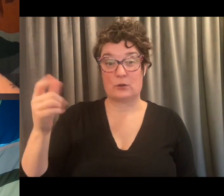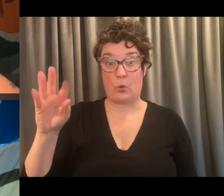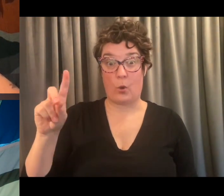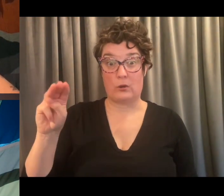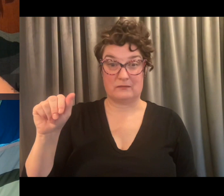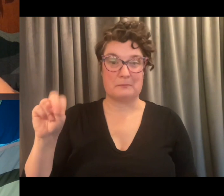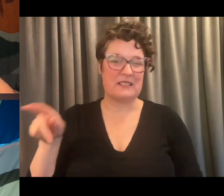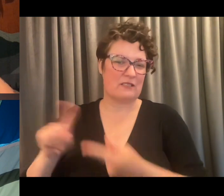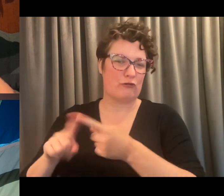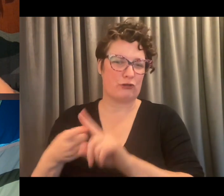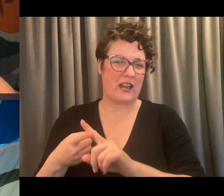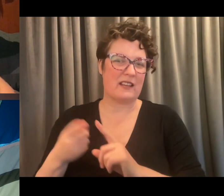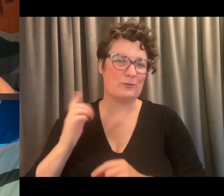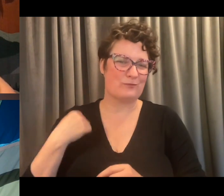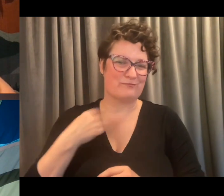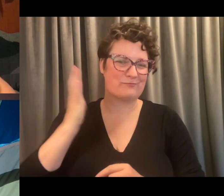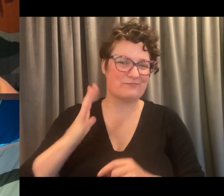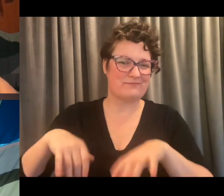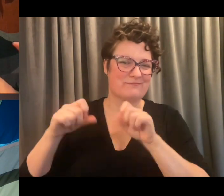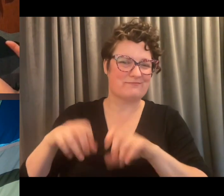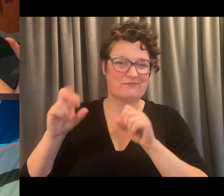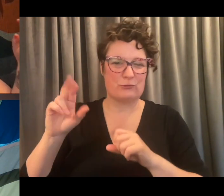lot of ritual with, told a story that was like, I don't know if it was the